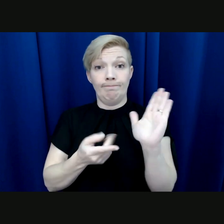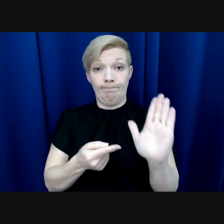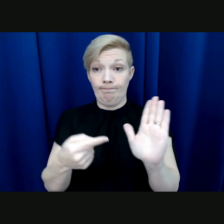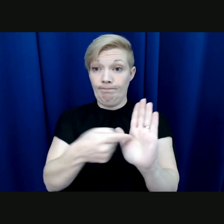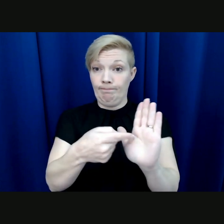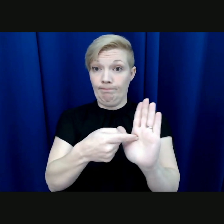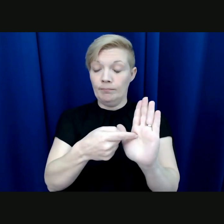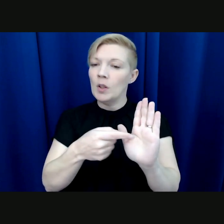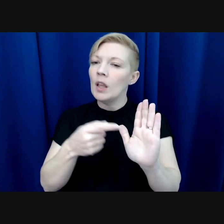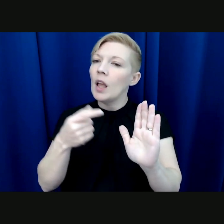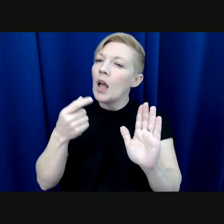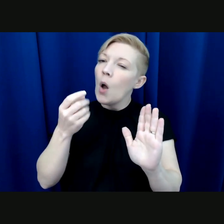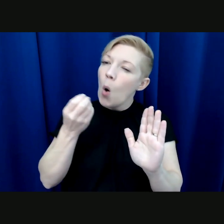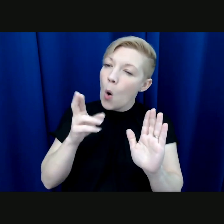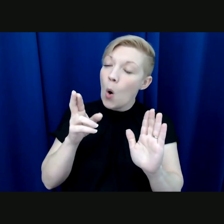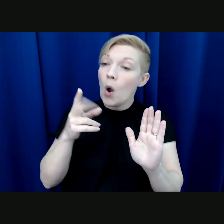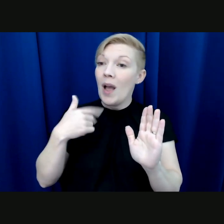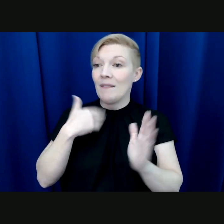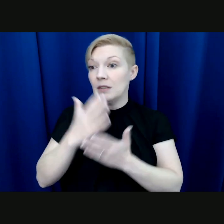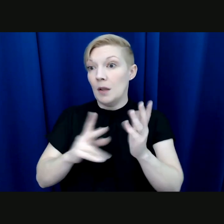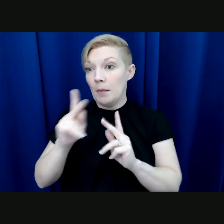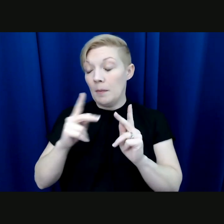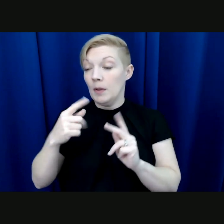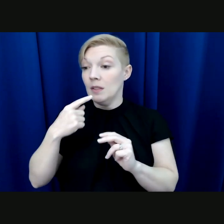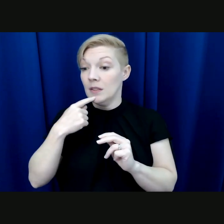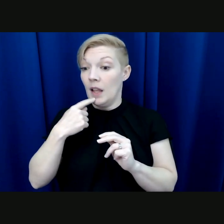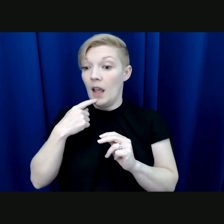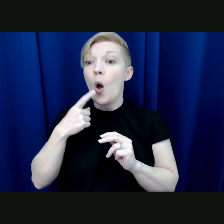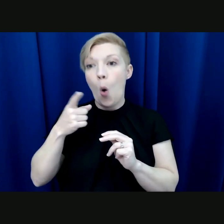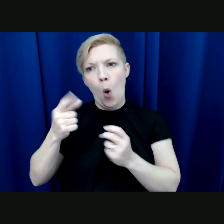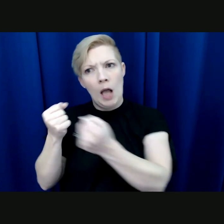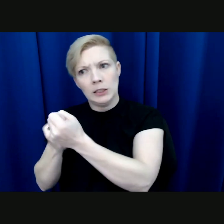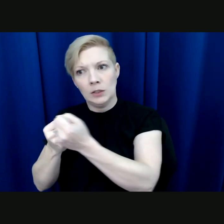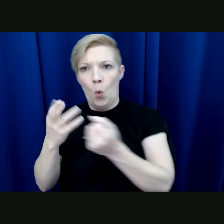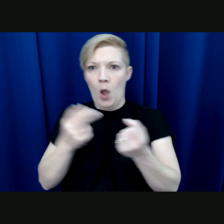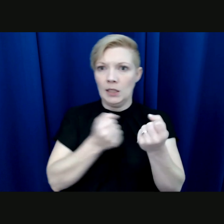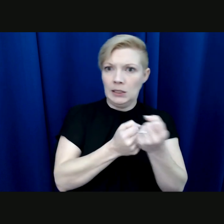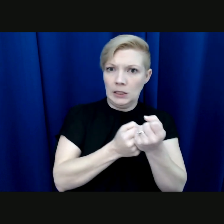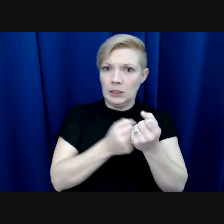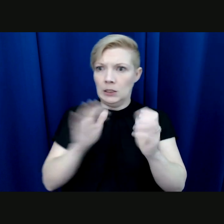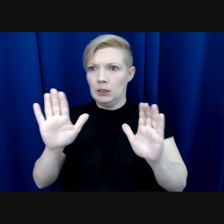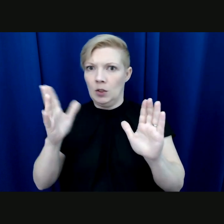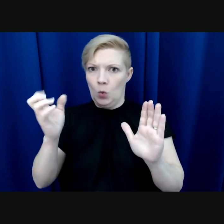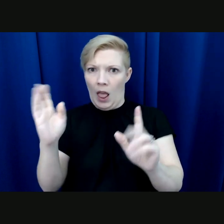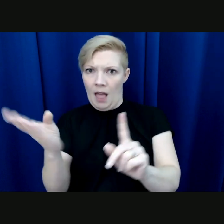or is it anthropogenic, yes or no? How have you navigated through that process